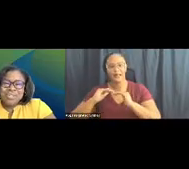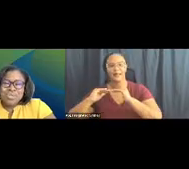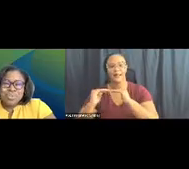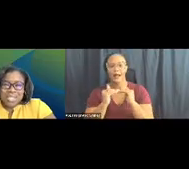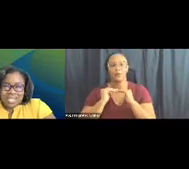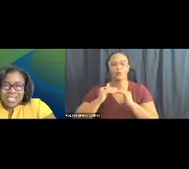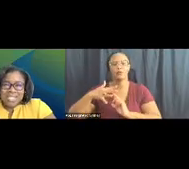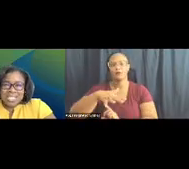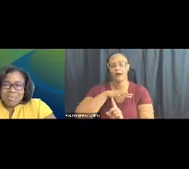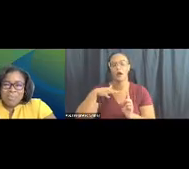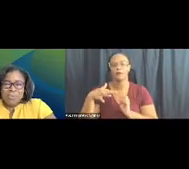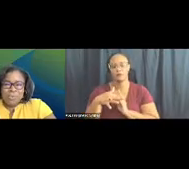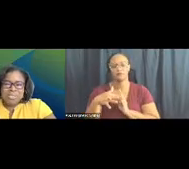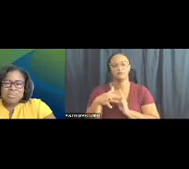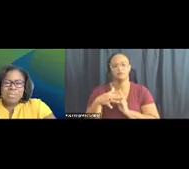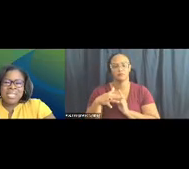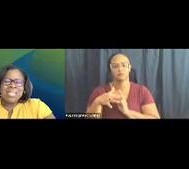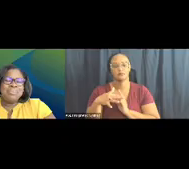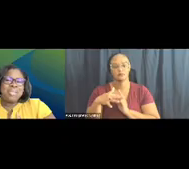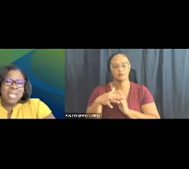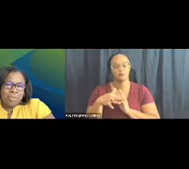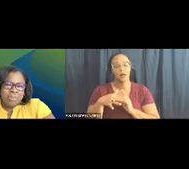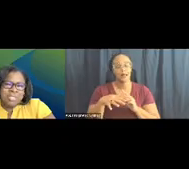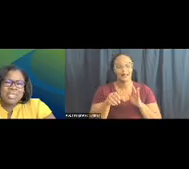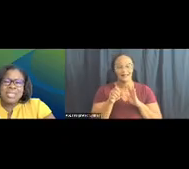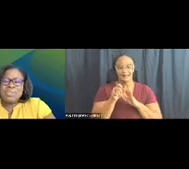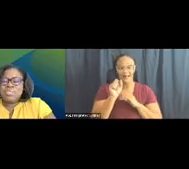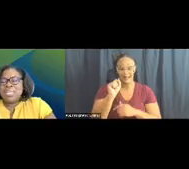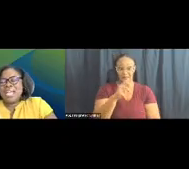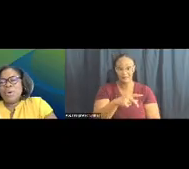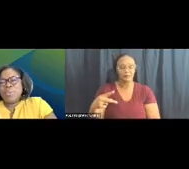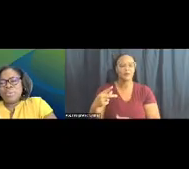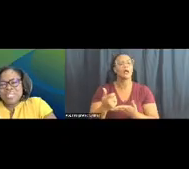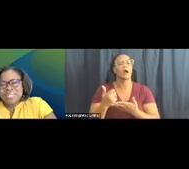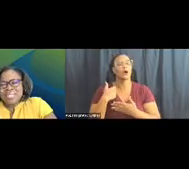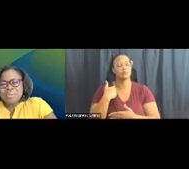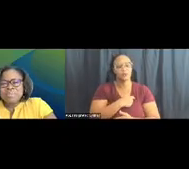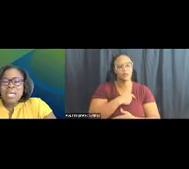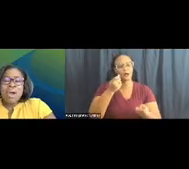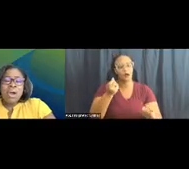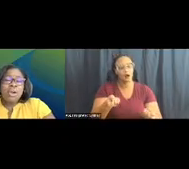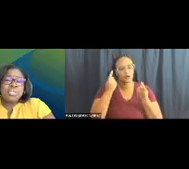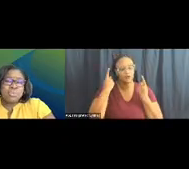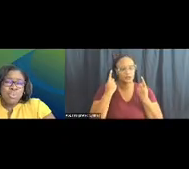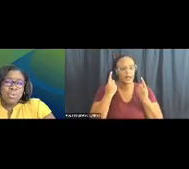indicators within the state performance plan, they really help us to understand how well systems are